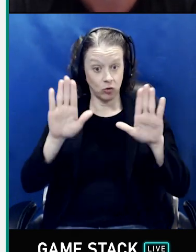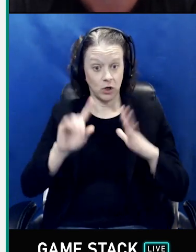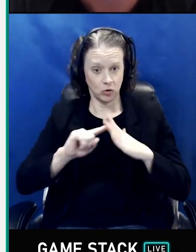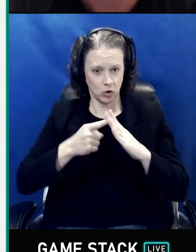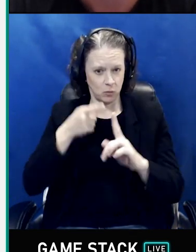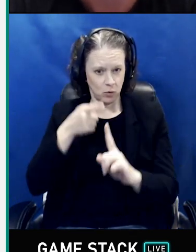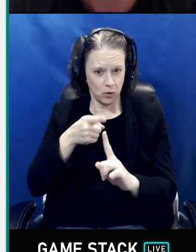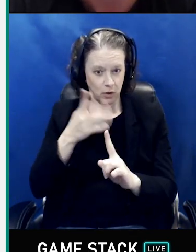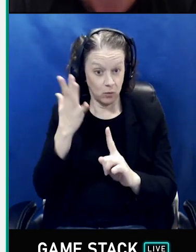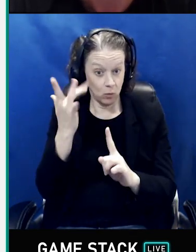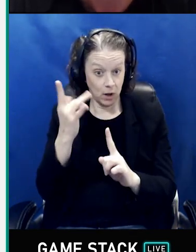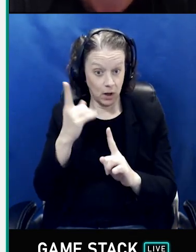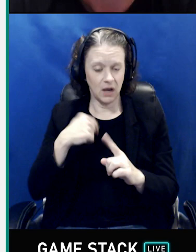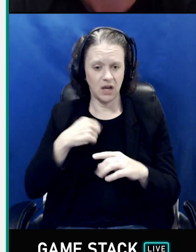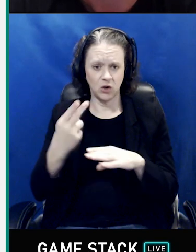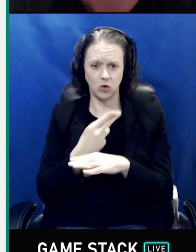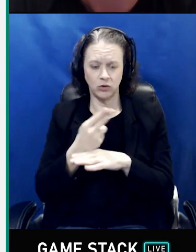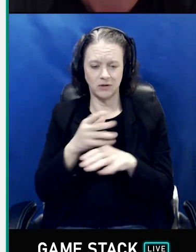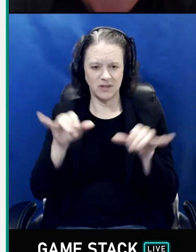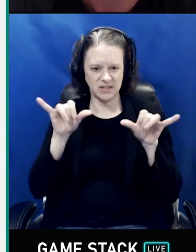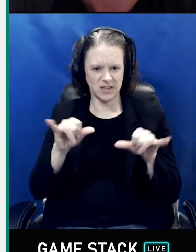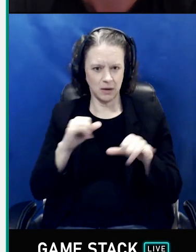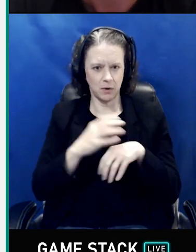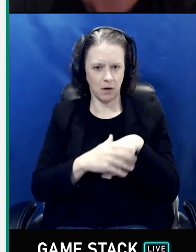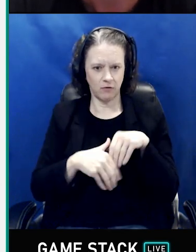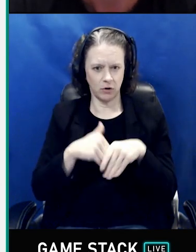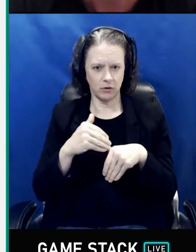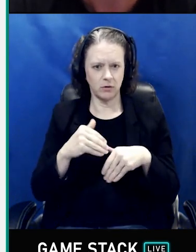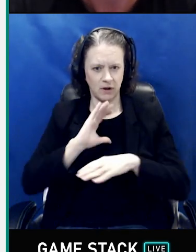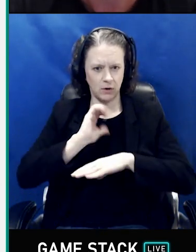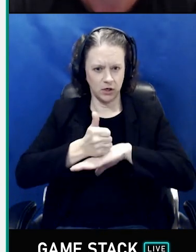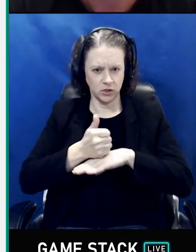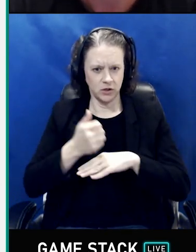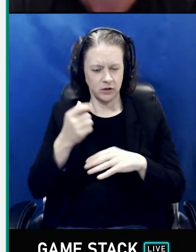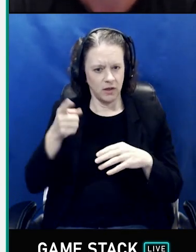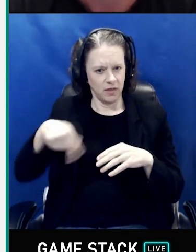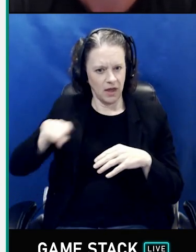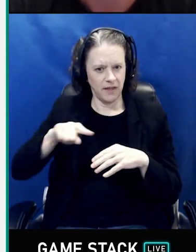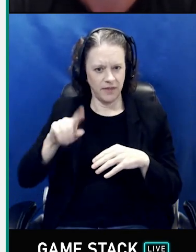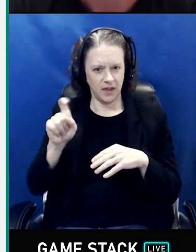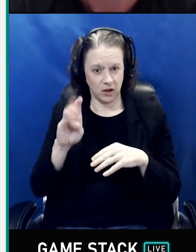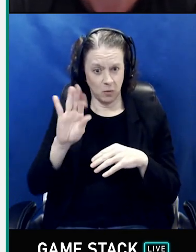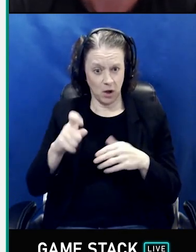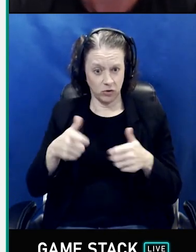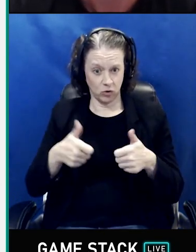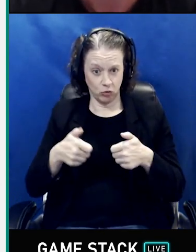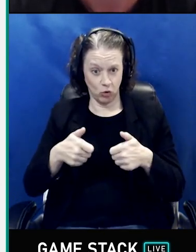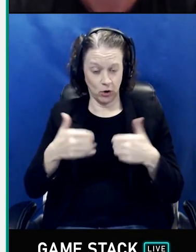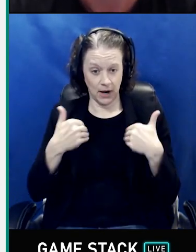same ergonomic foundations as the Xbox controller. You can see the highlighted gray areas on each side